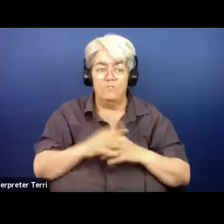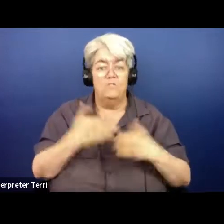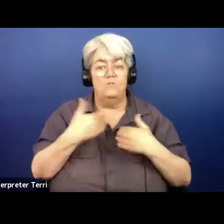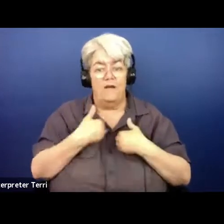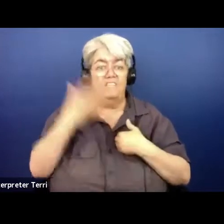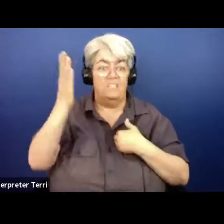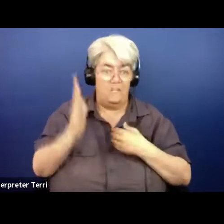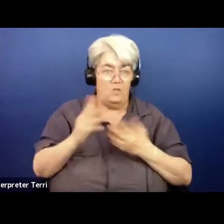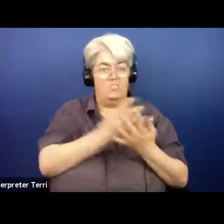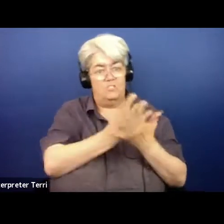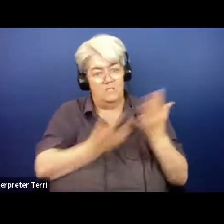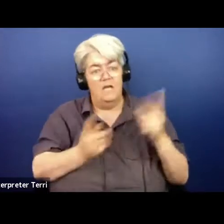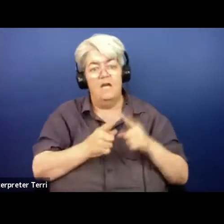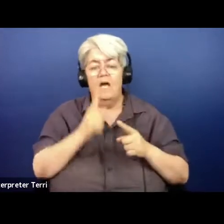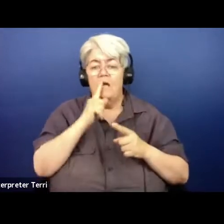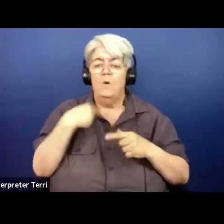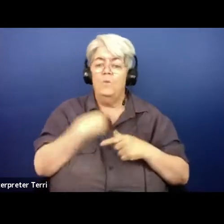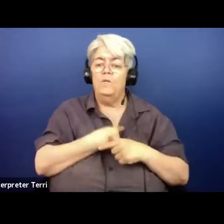that we had. We've got the next